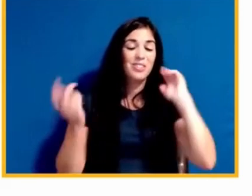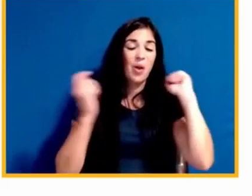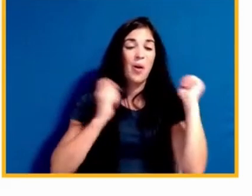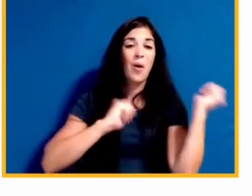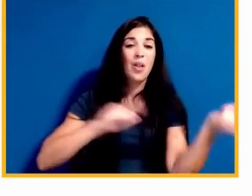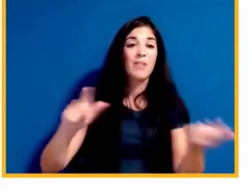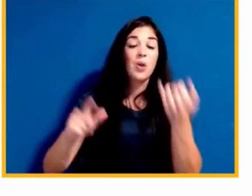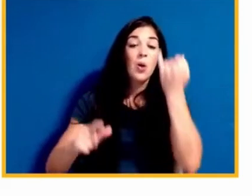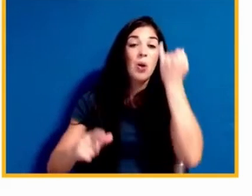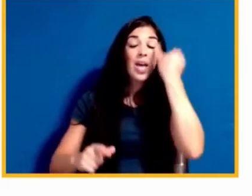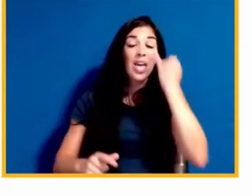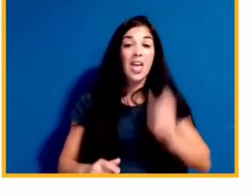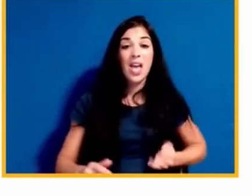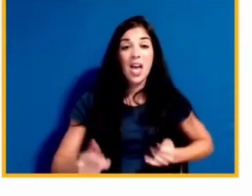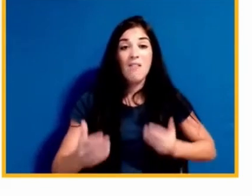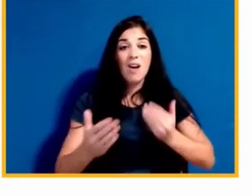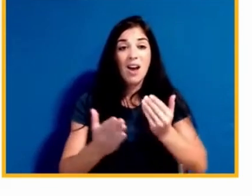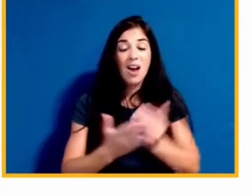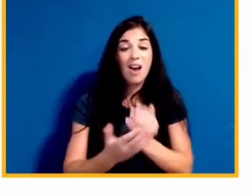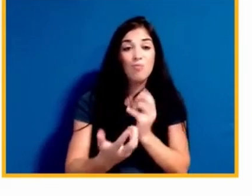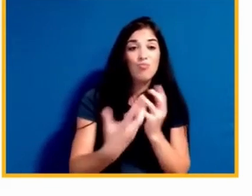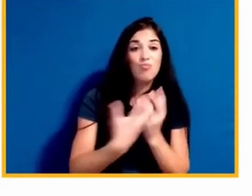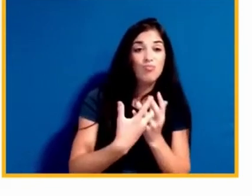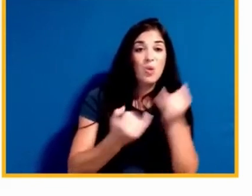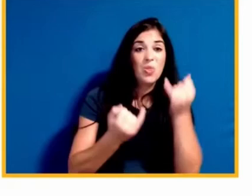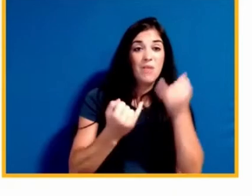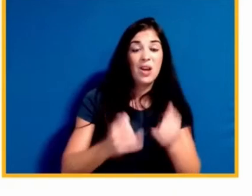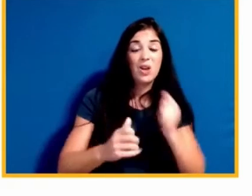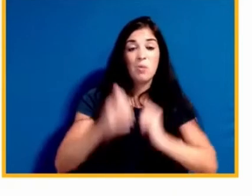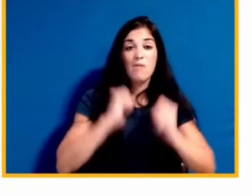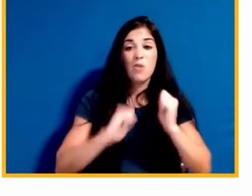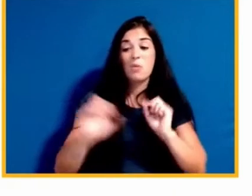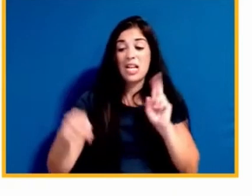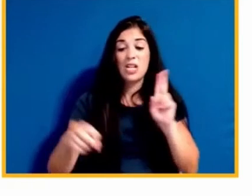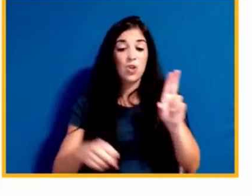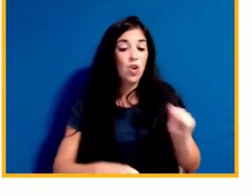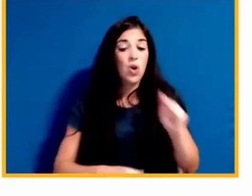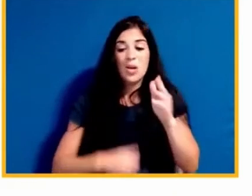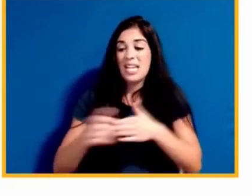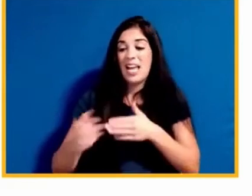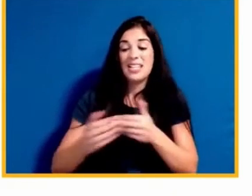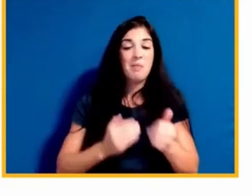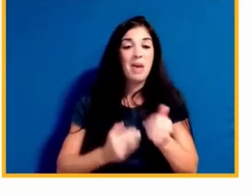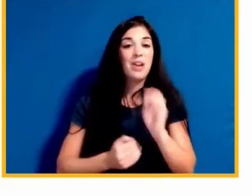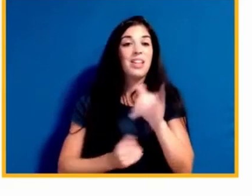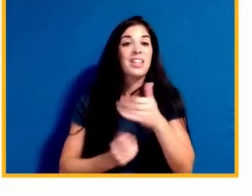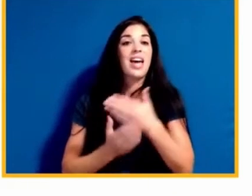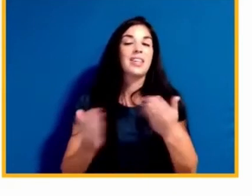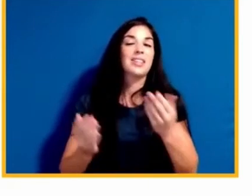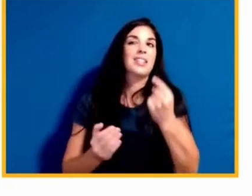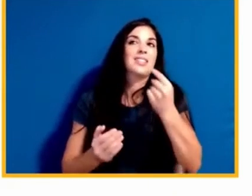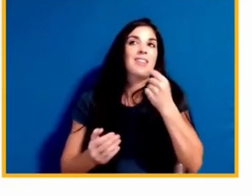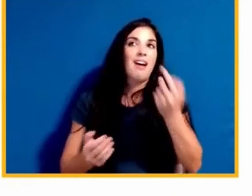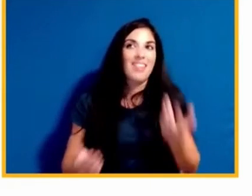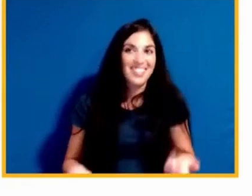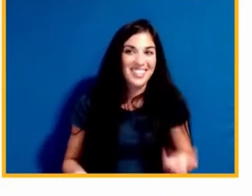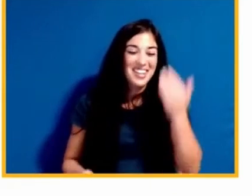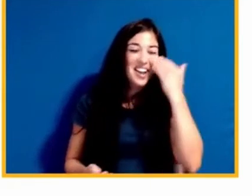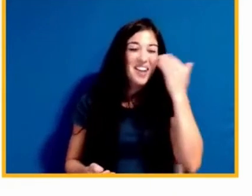whether you made it or not to this finals performance. I mean, that's the thing that really sucks in my opinion is that